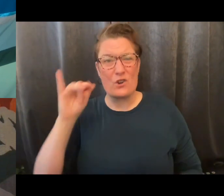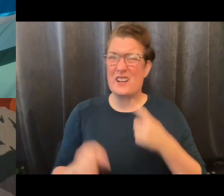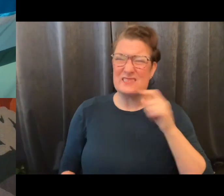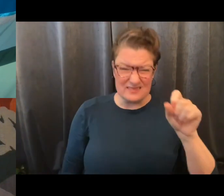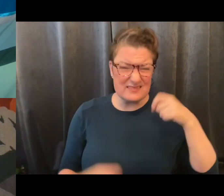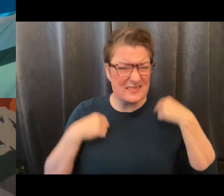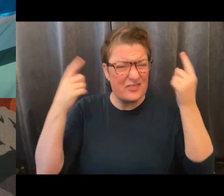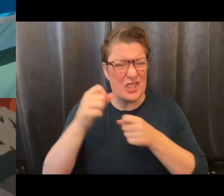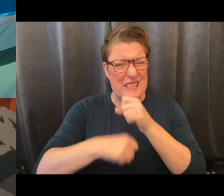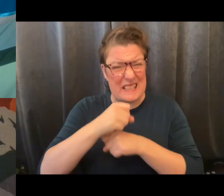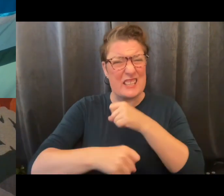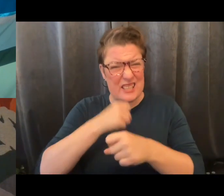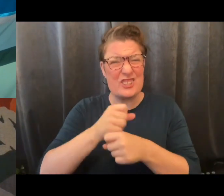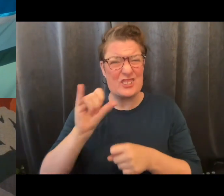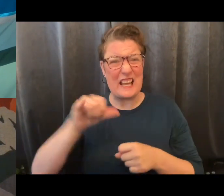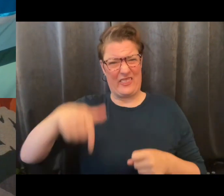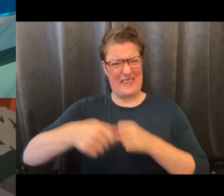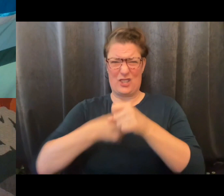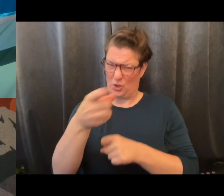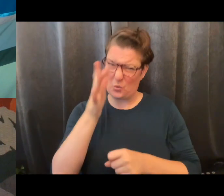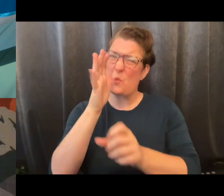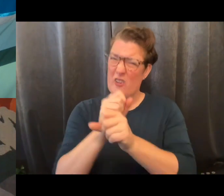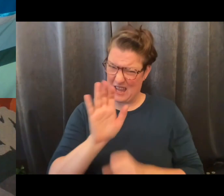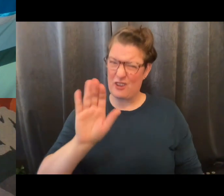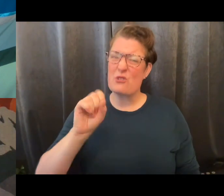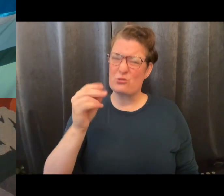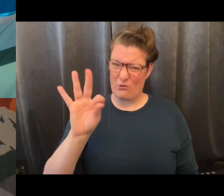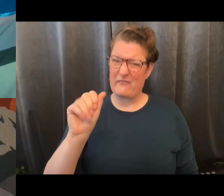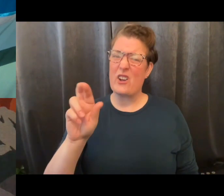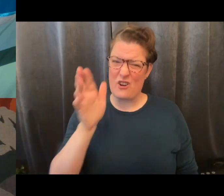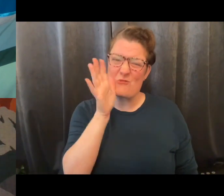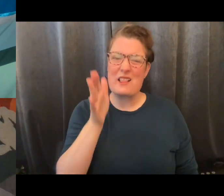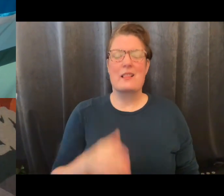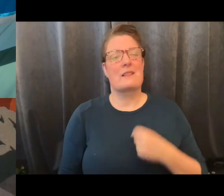Nomy: like being like, this is the year you're getting your shofar. Yeah. I'm so glad you have it. Rebekah: me too